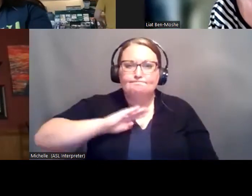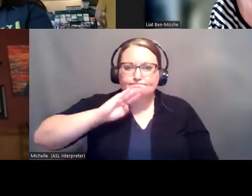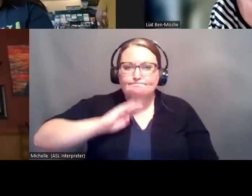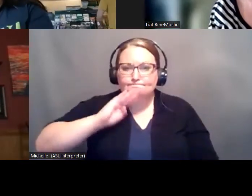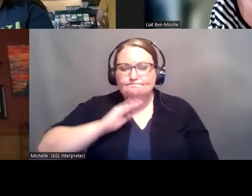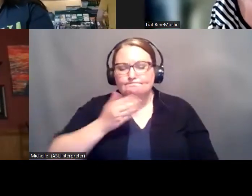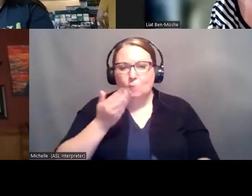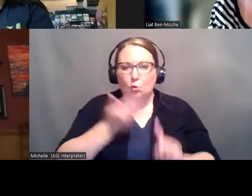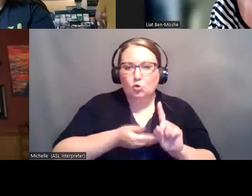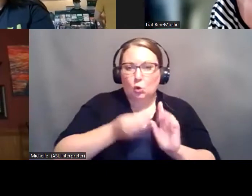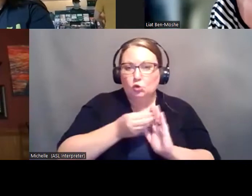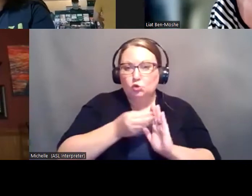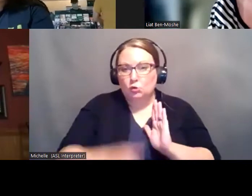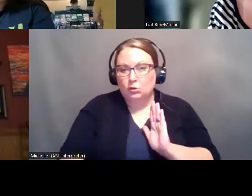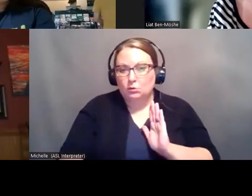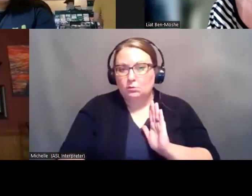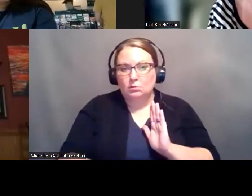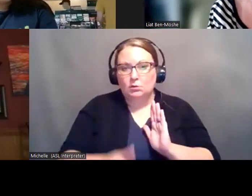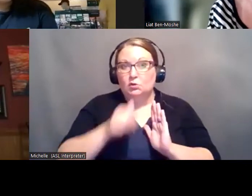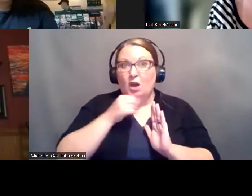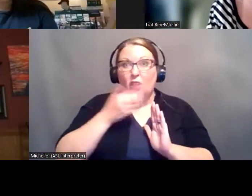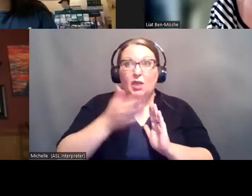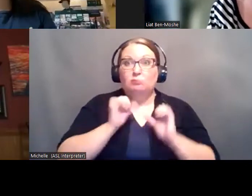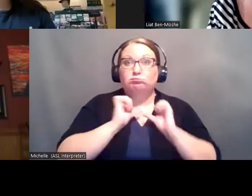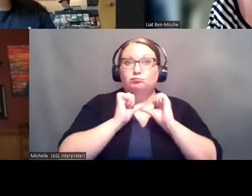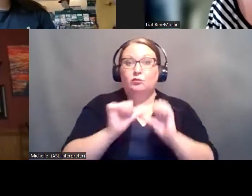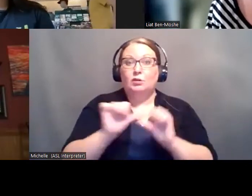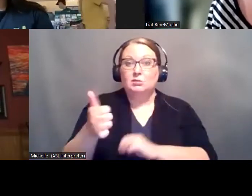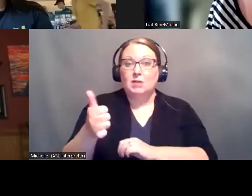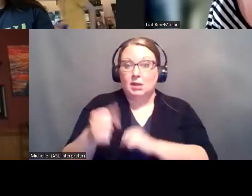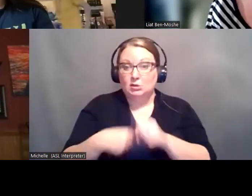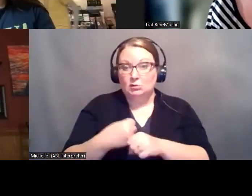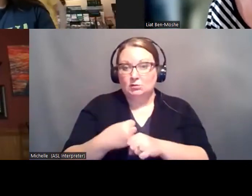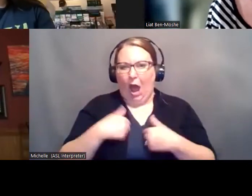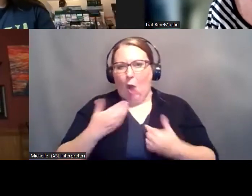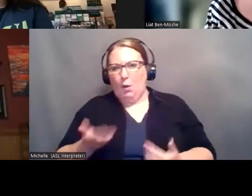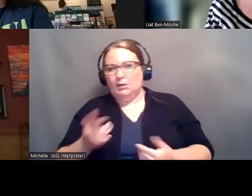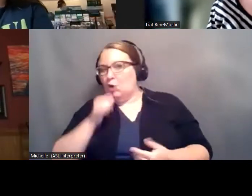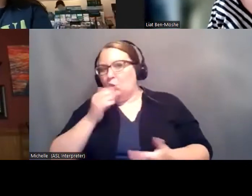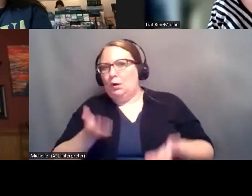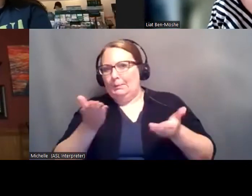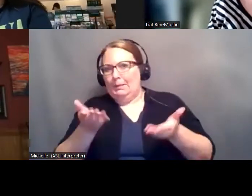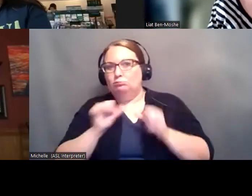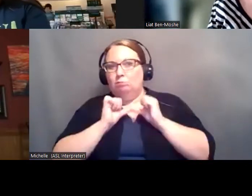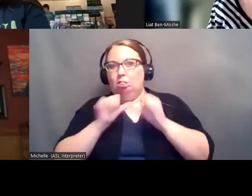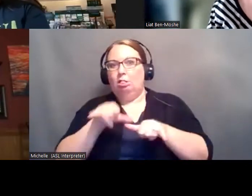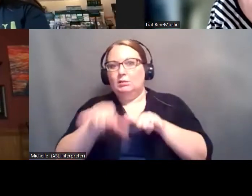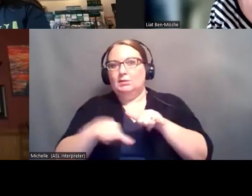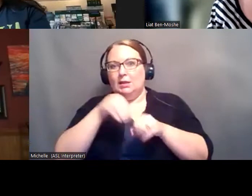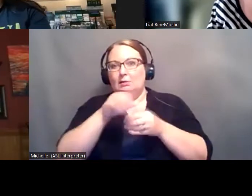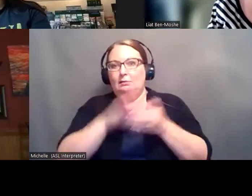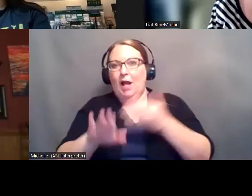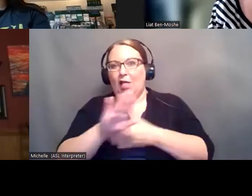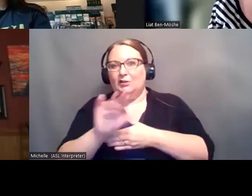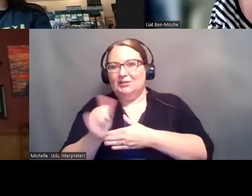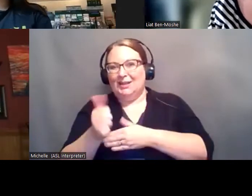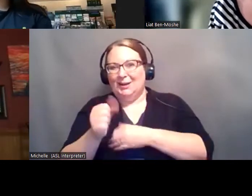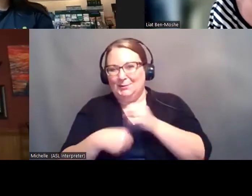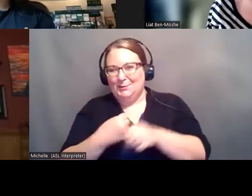because you're not there for 10 years. I mean I was, I don't recommend it. But usually, you're not.